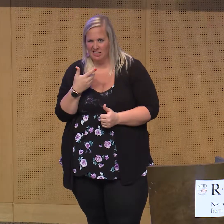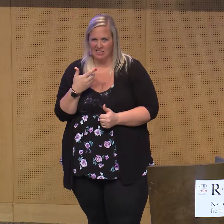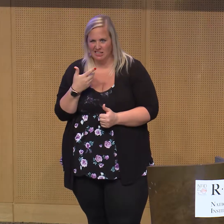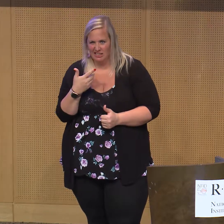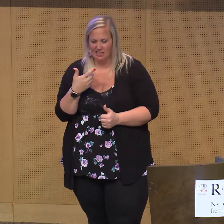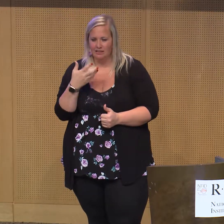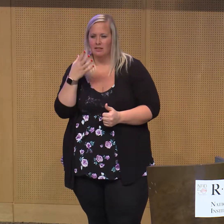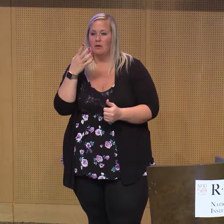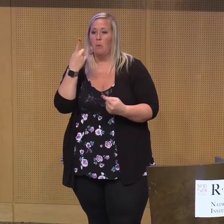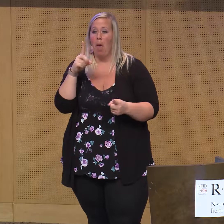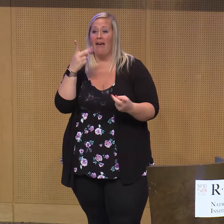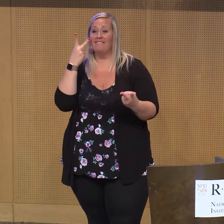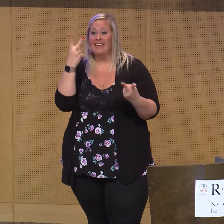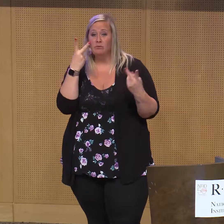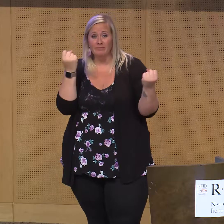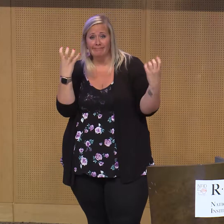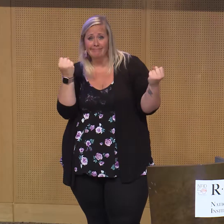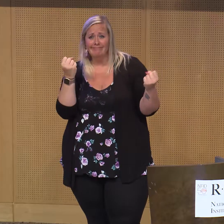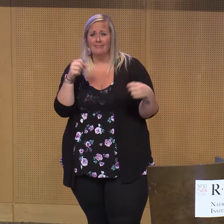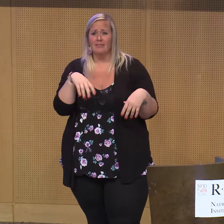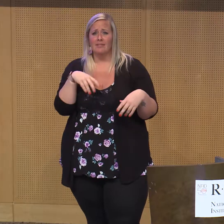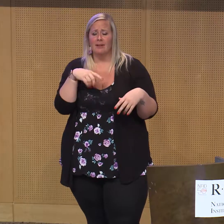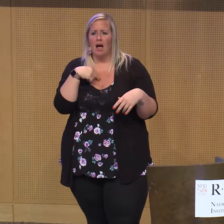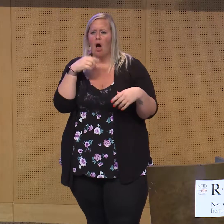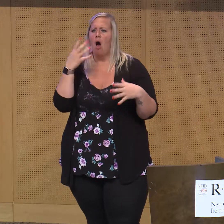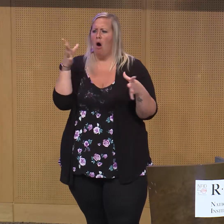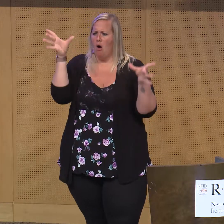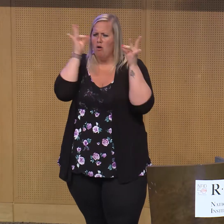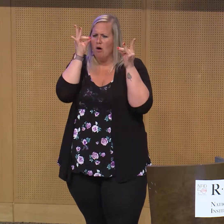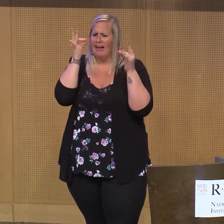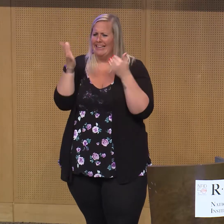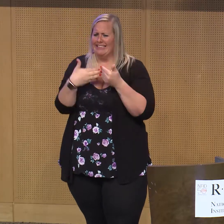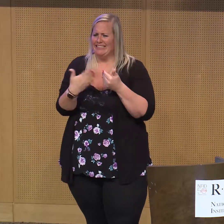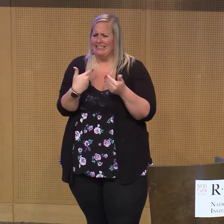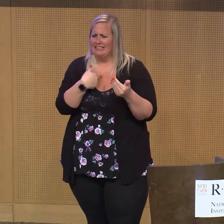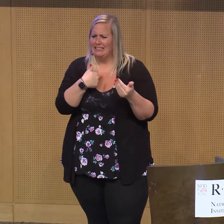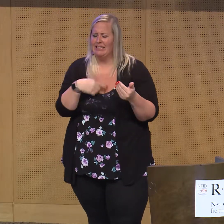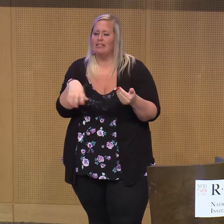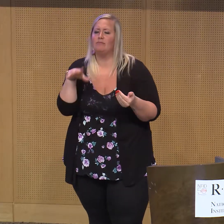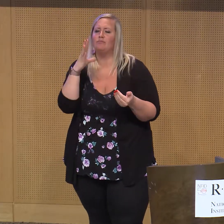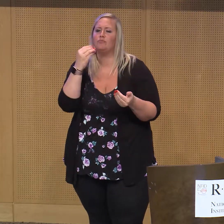it's difficult for me to have that kind of auditory memory. But I do have visual memory,